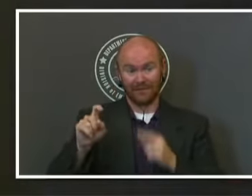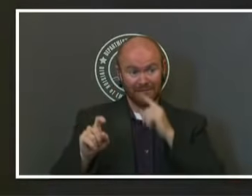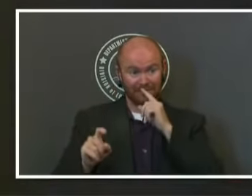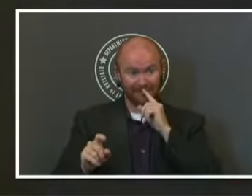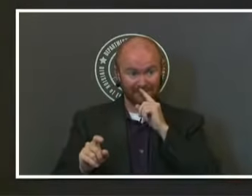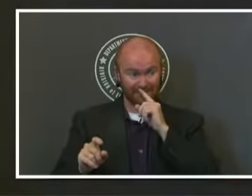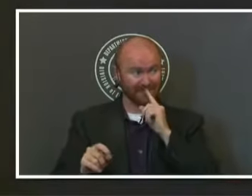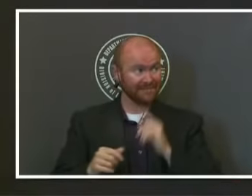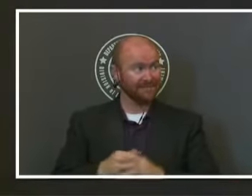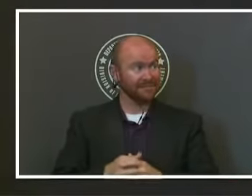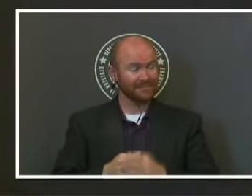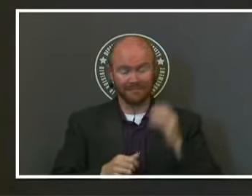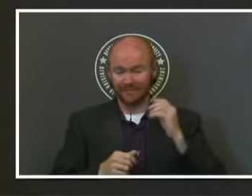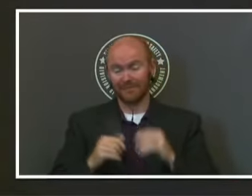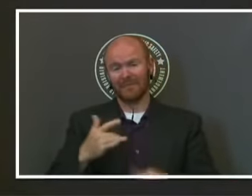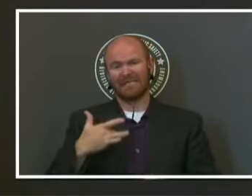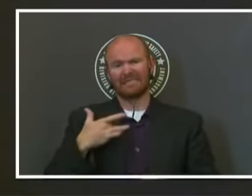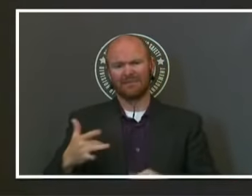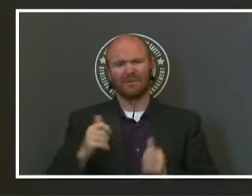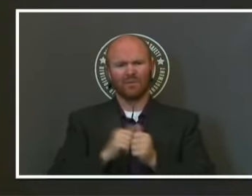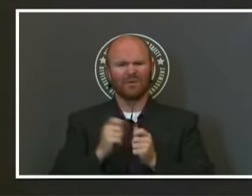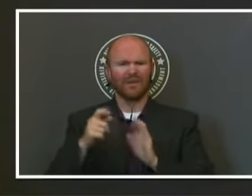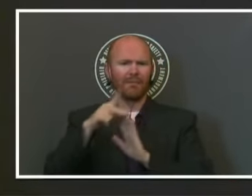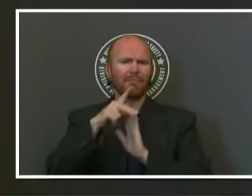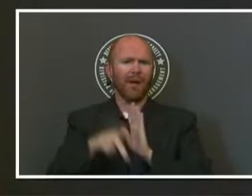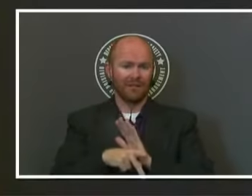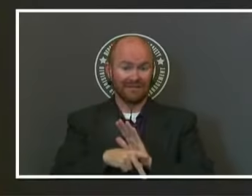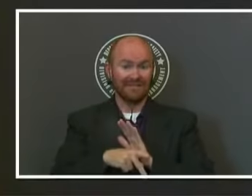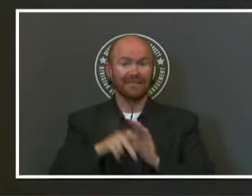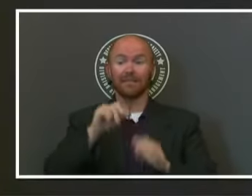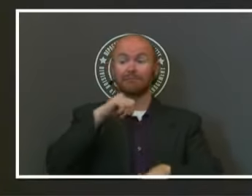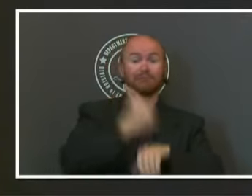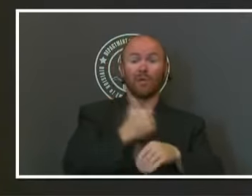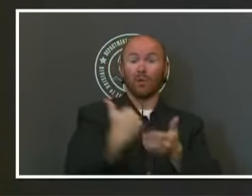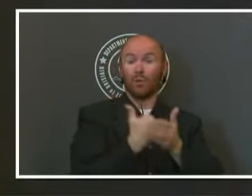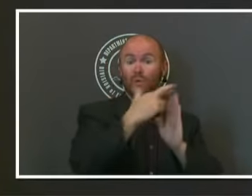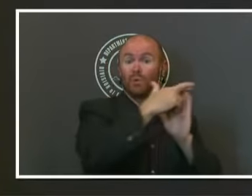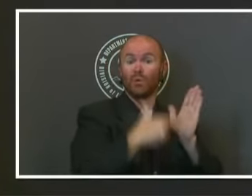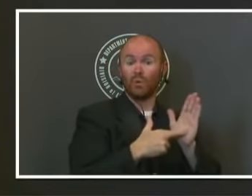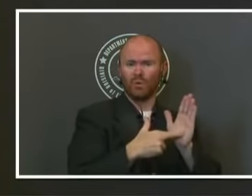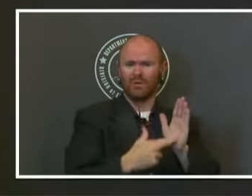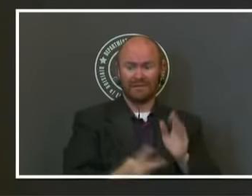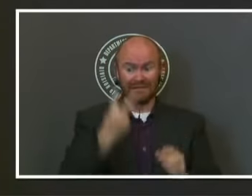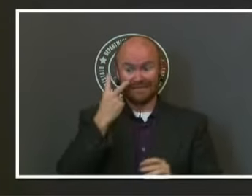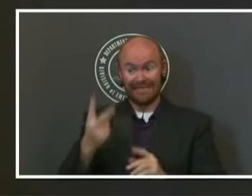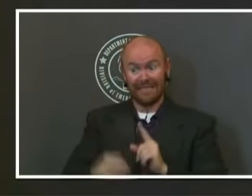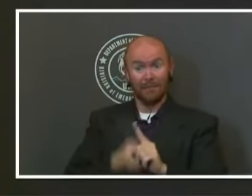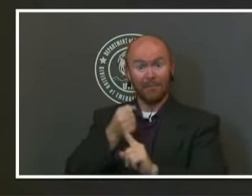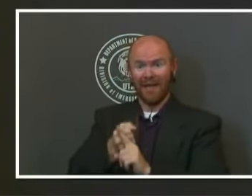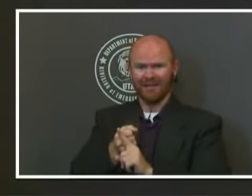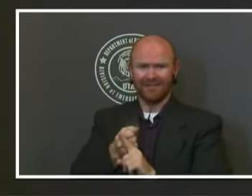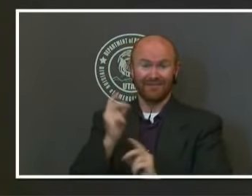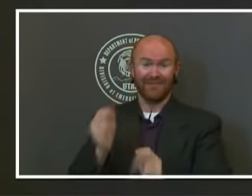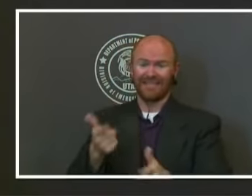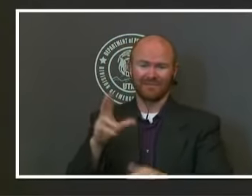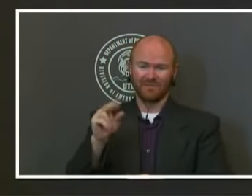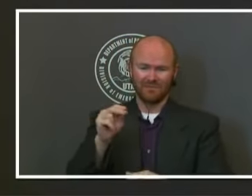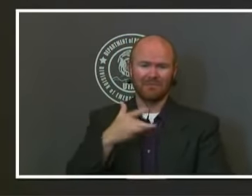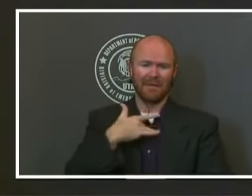so typically what policy interventions it does take two to three weeks for us to see the